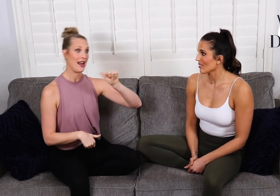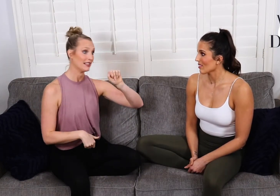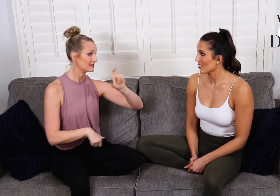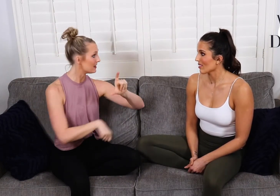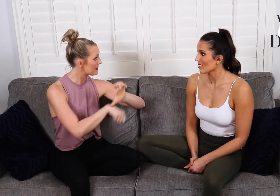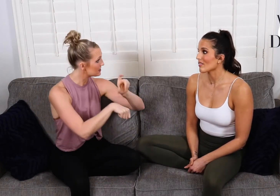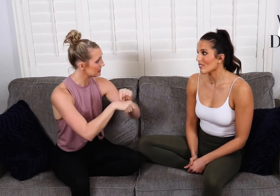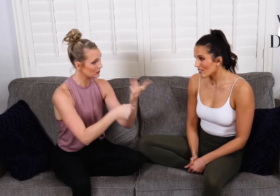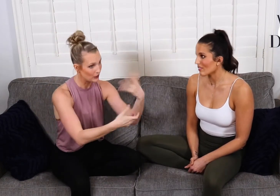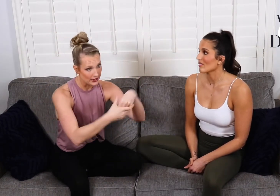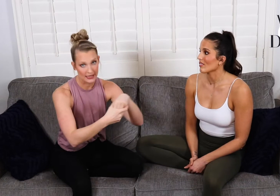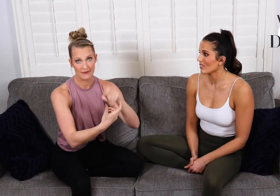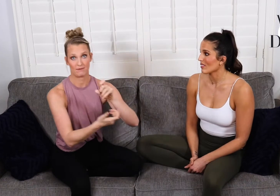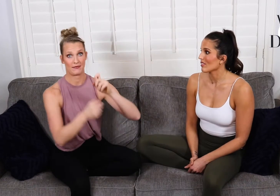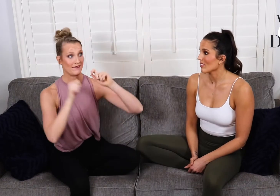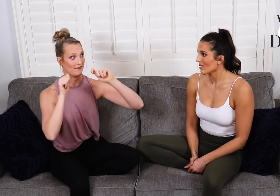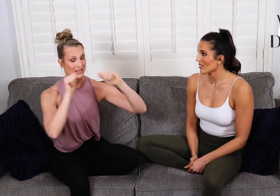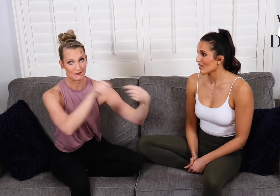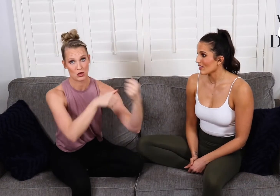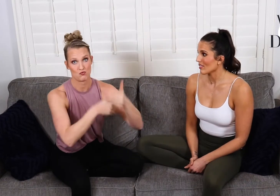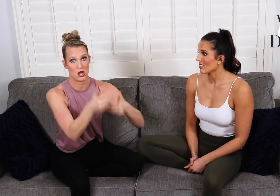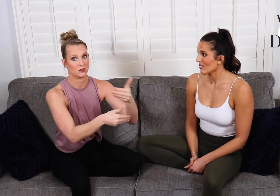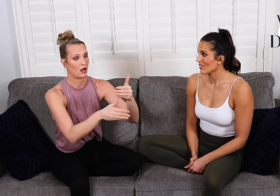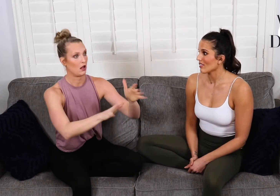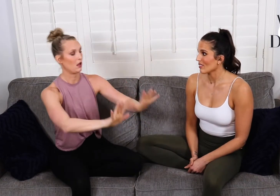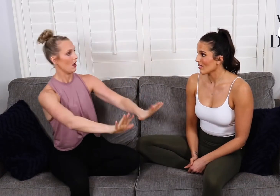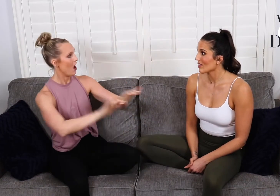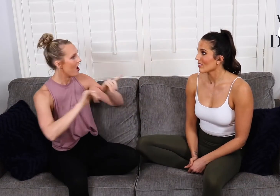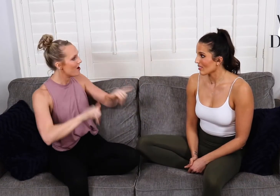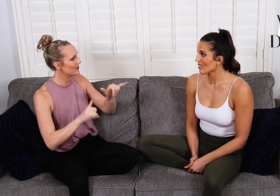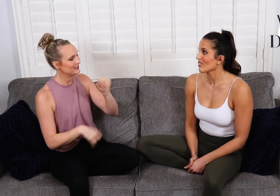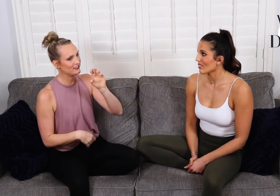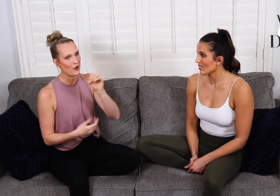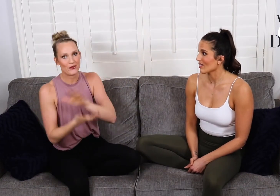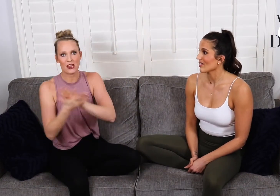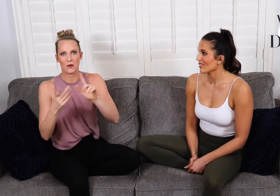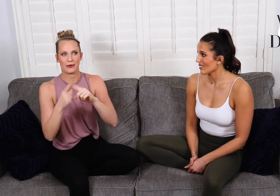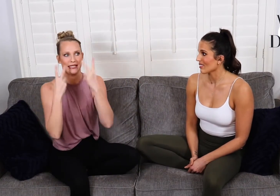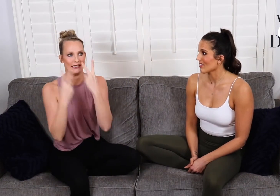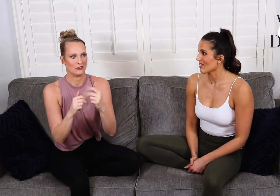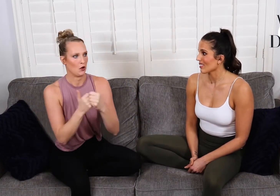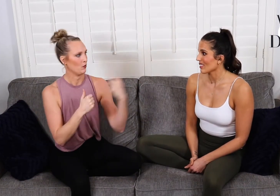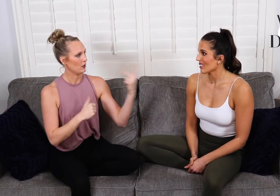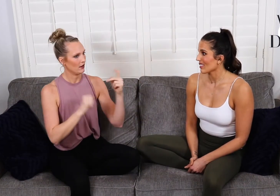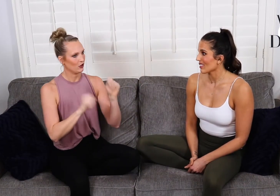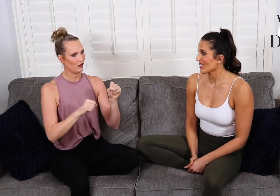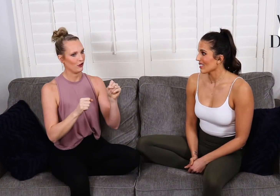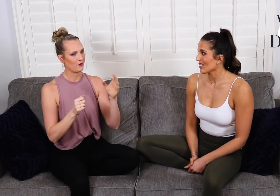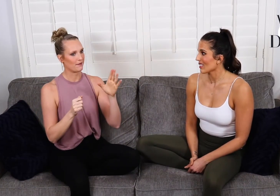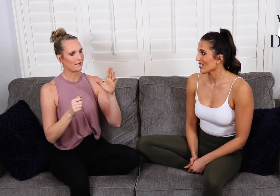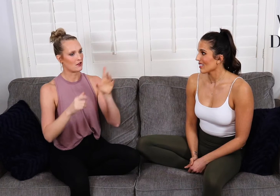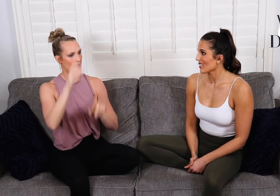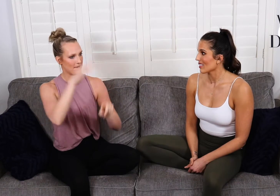to have an ASL consultant be a part of the filming process. And so it was just really nice to see how we can